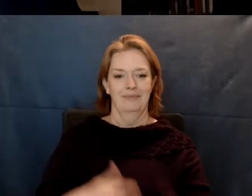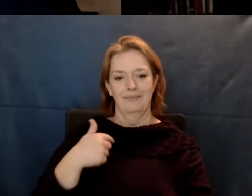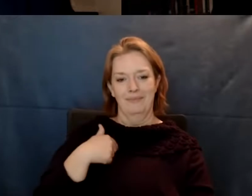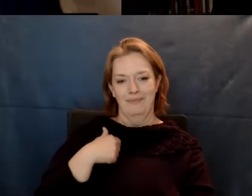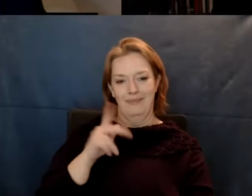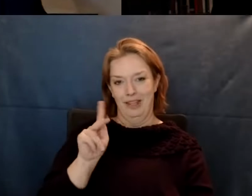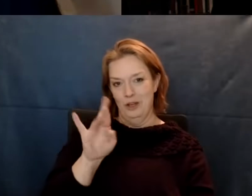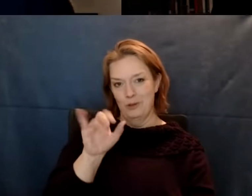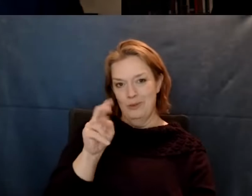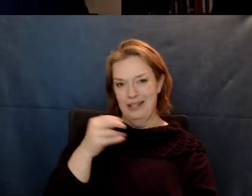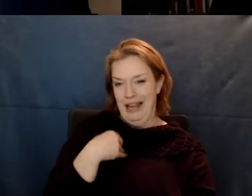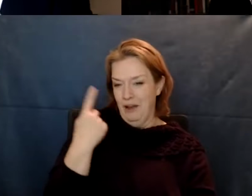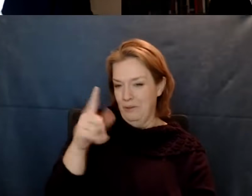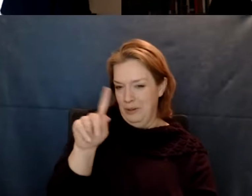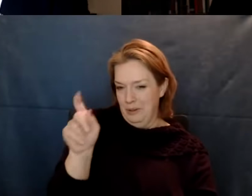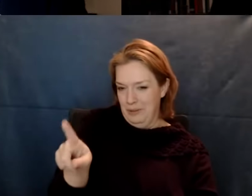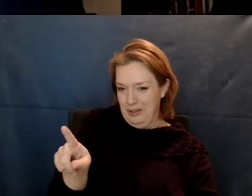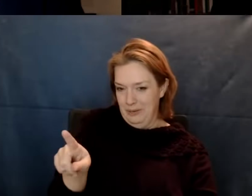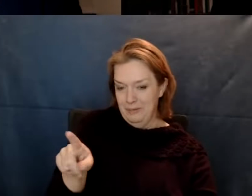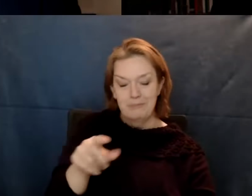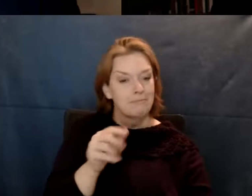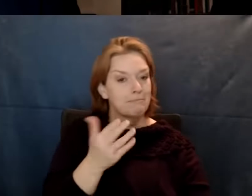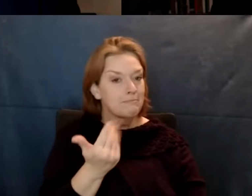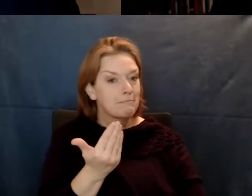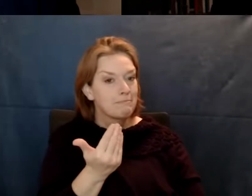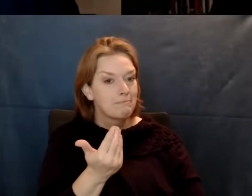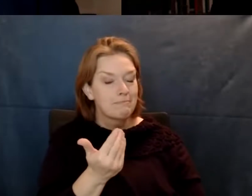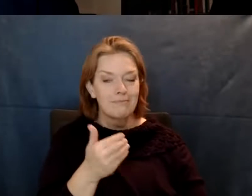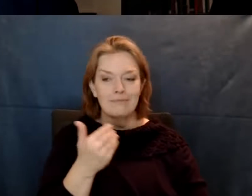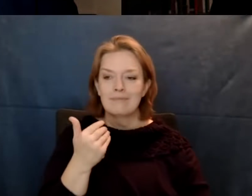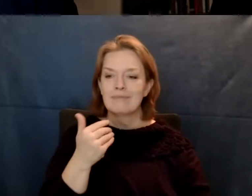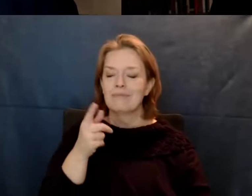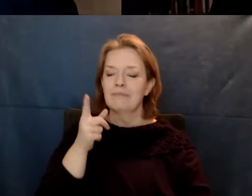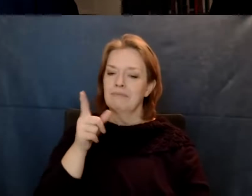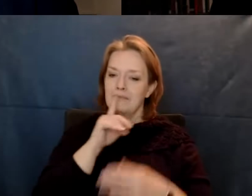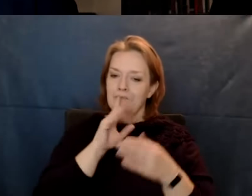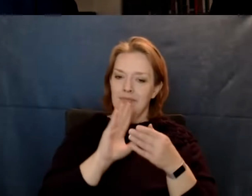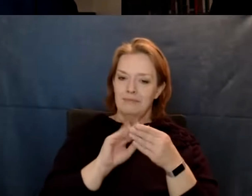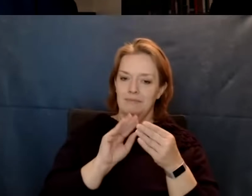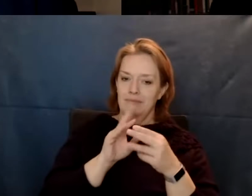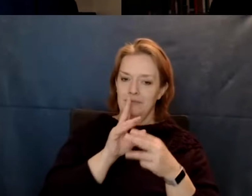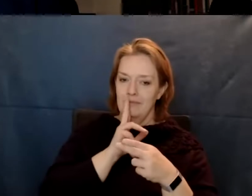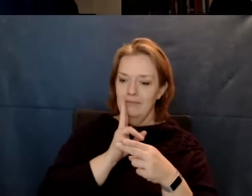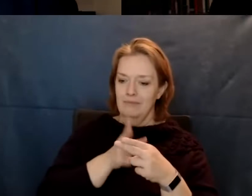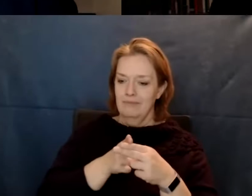J: Okay K: Okay, so you talk about geography, landscapes